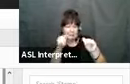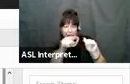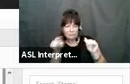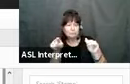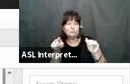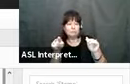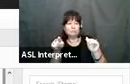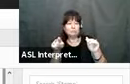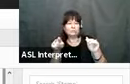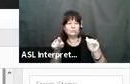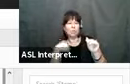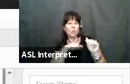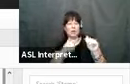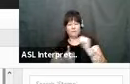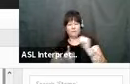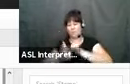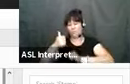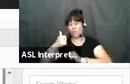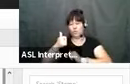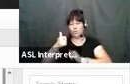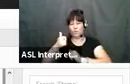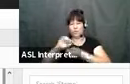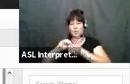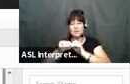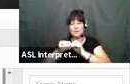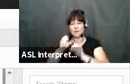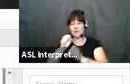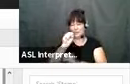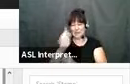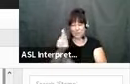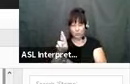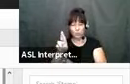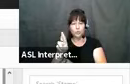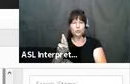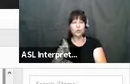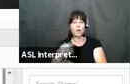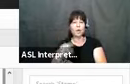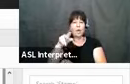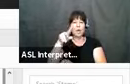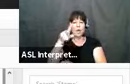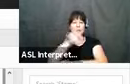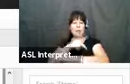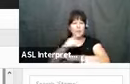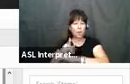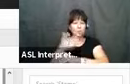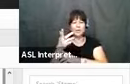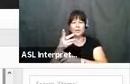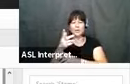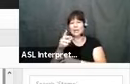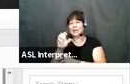we have the most numbers of cases in Santa Rosa, Petaluma, Sonoma, Rohnert Park,